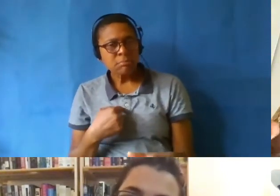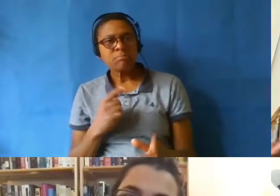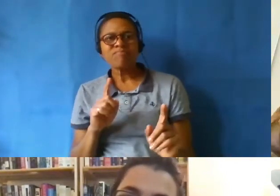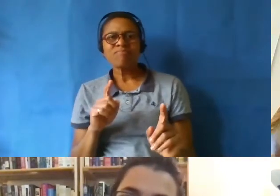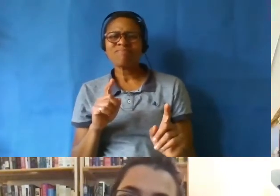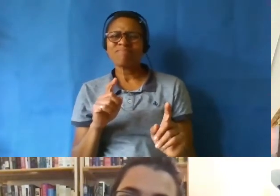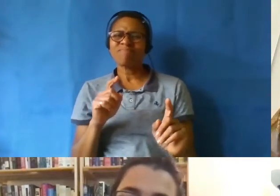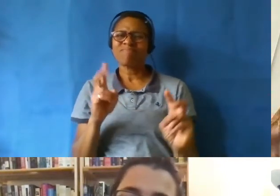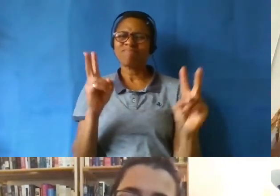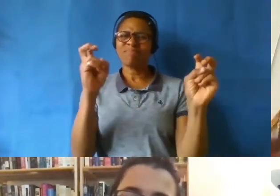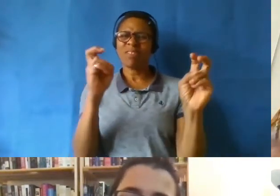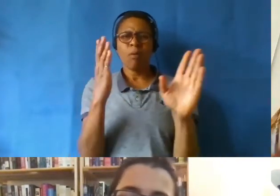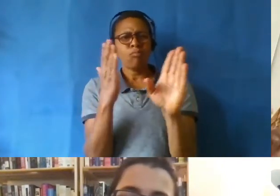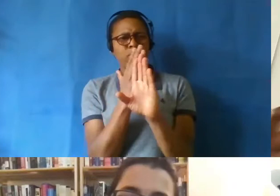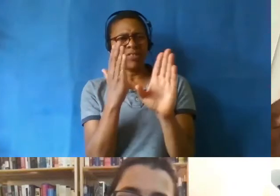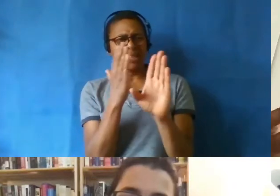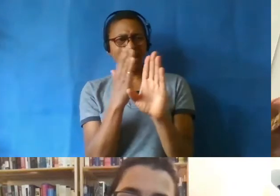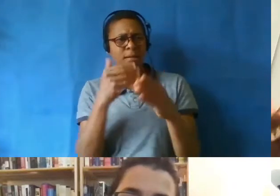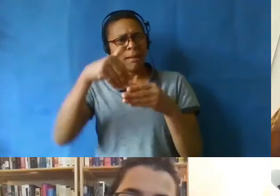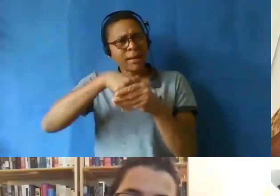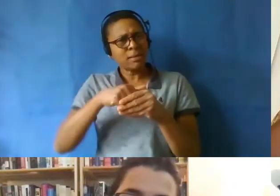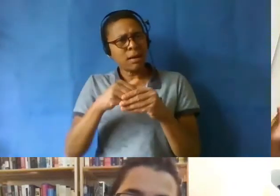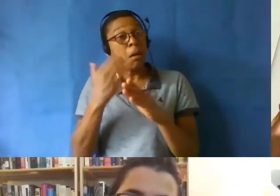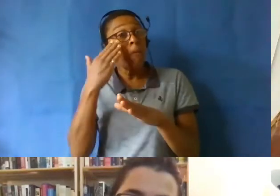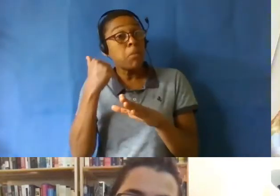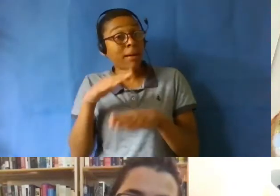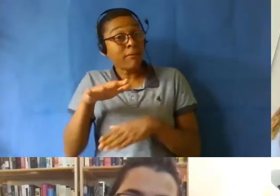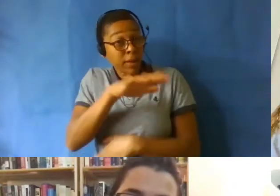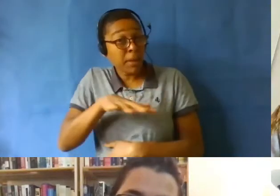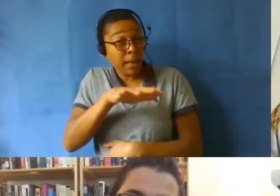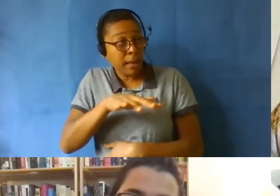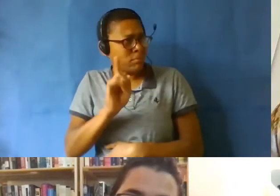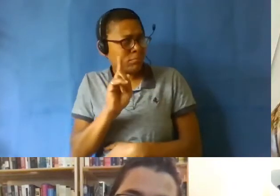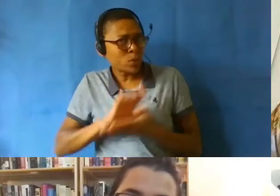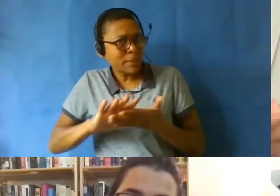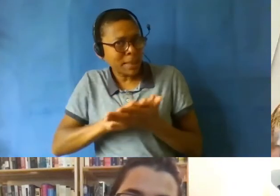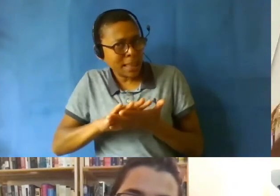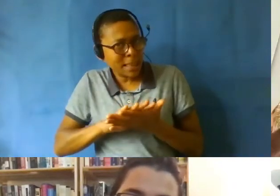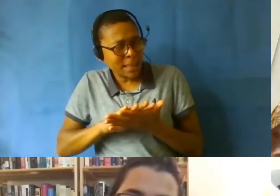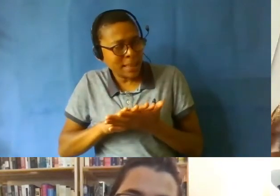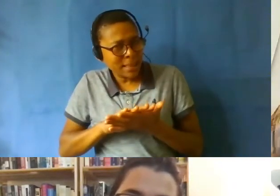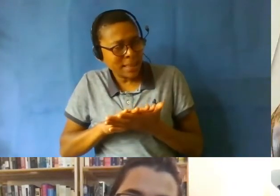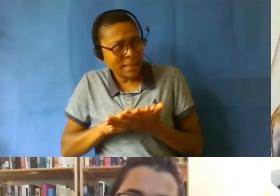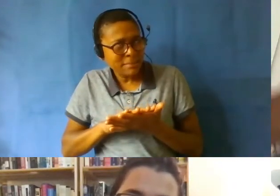which I think is something that could again resonate across those different those ethnic differences you know the idea that like whilst you might be an